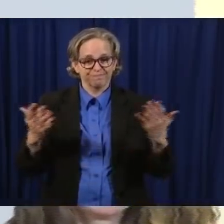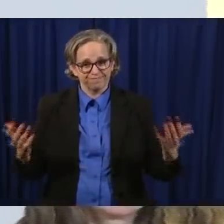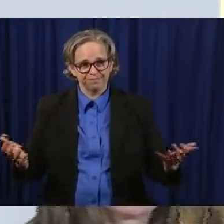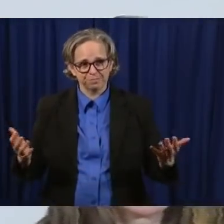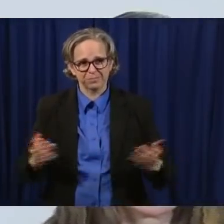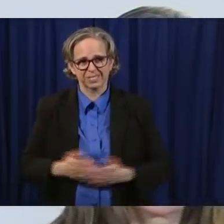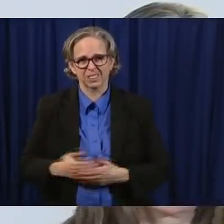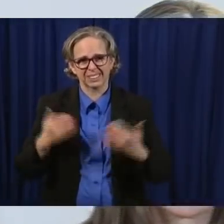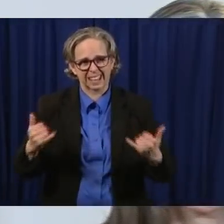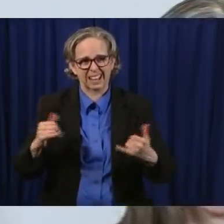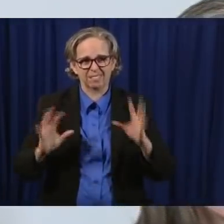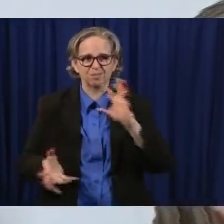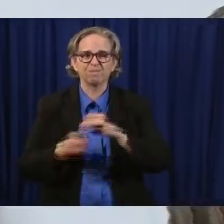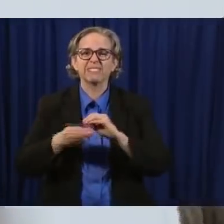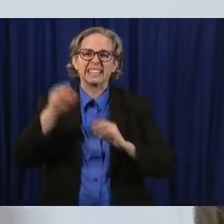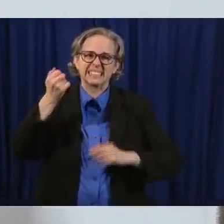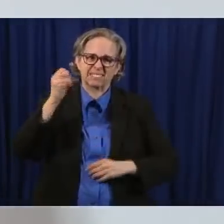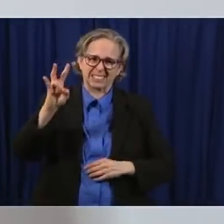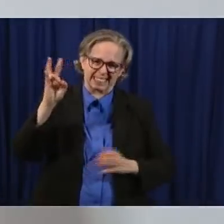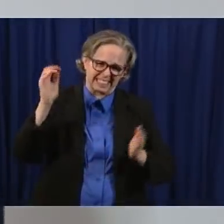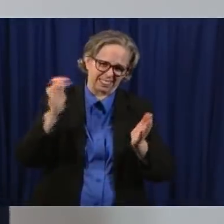LET'S GO AHEAD AND START WITH